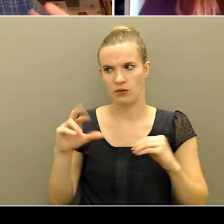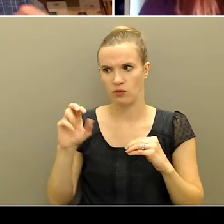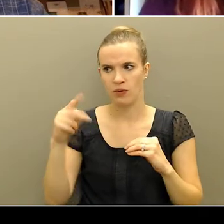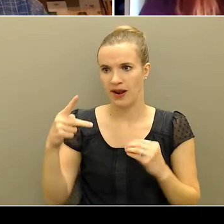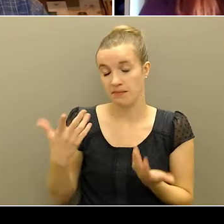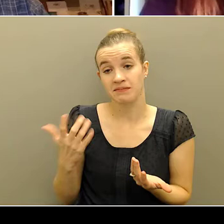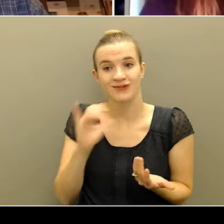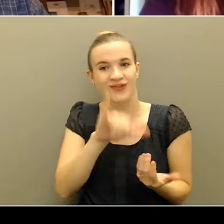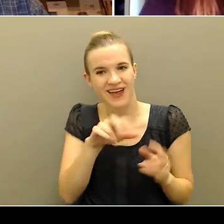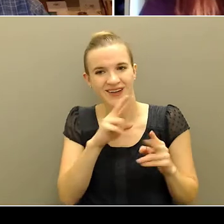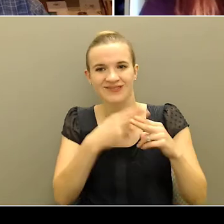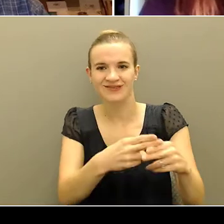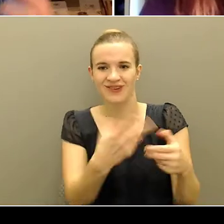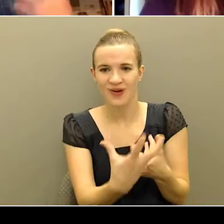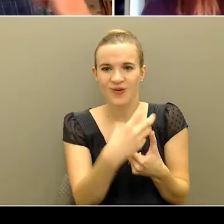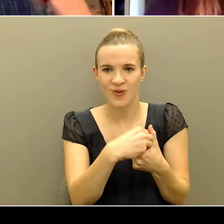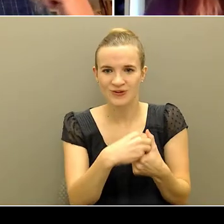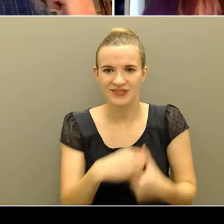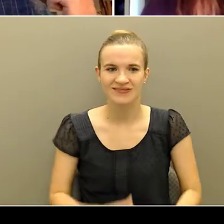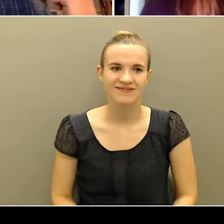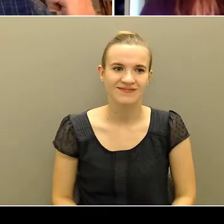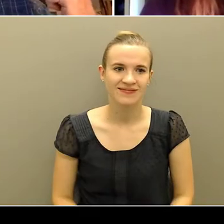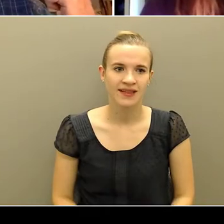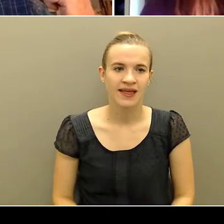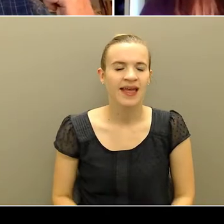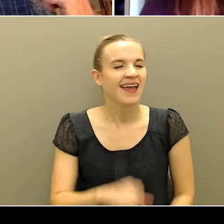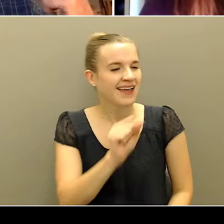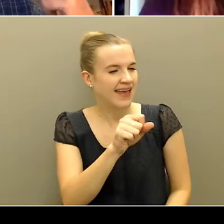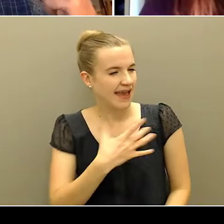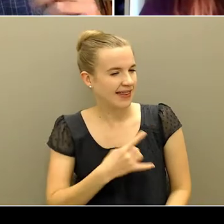is distinct I think from the concept of accessibility, because I think a lot of